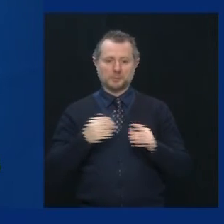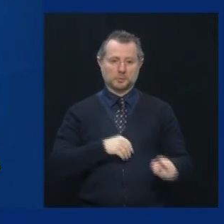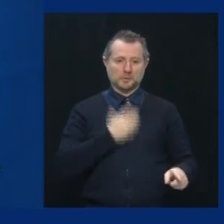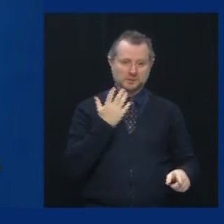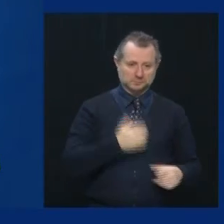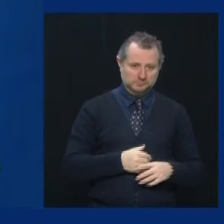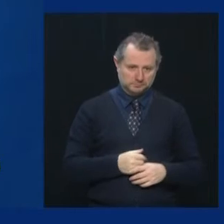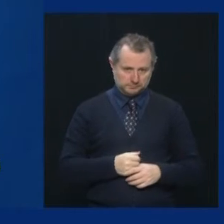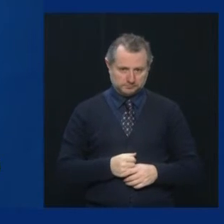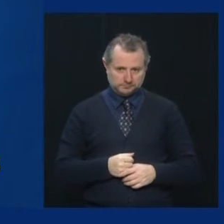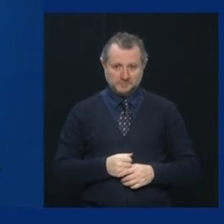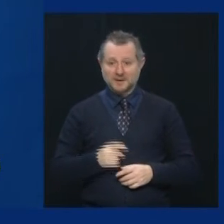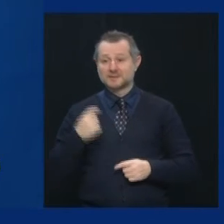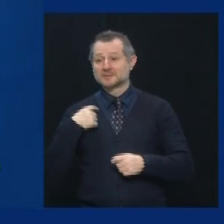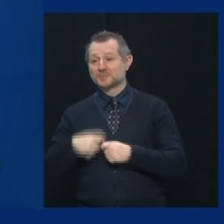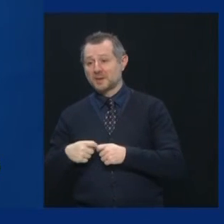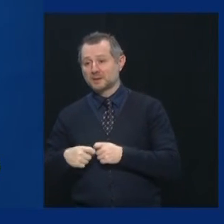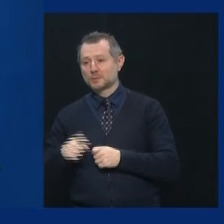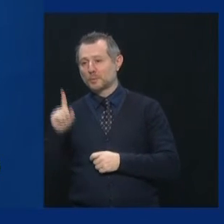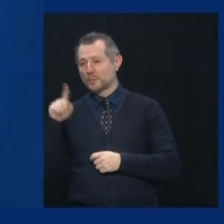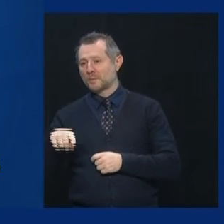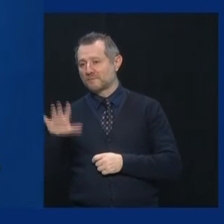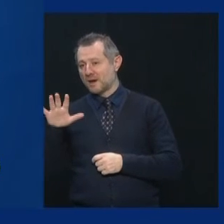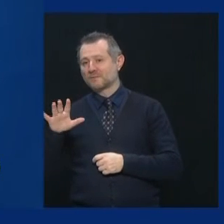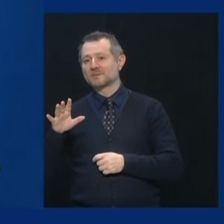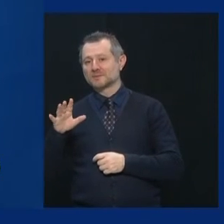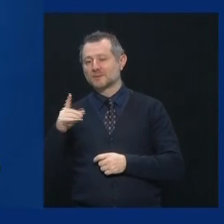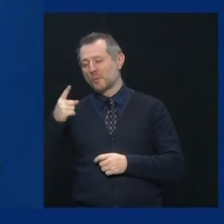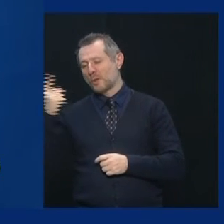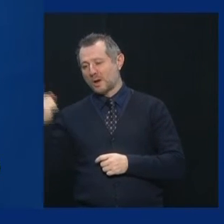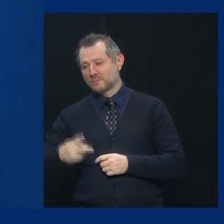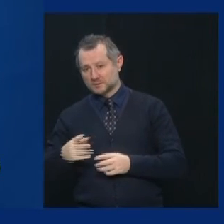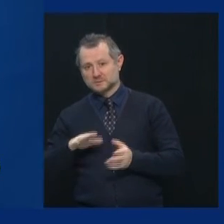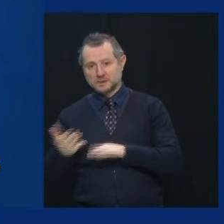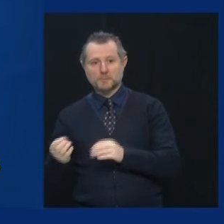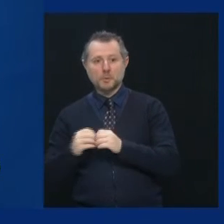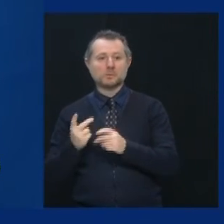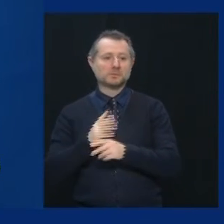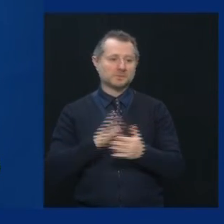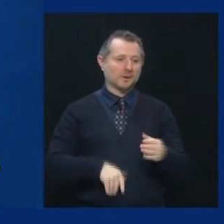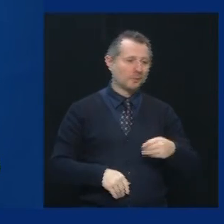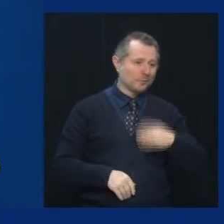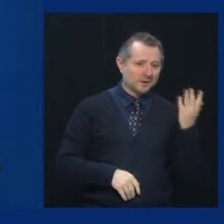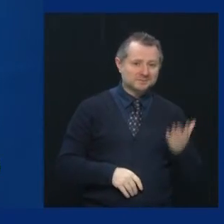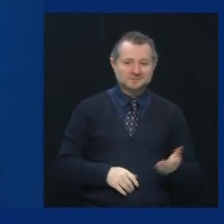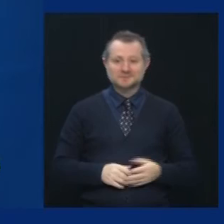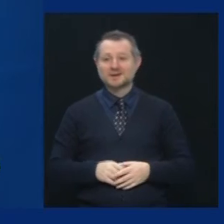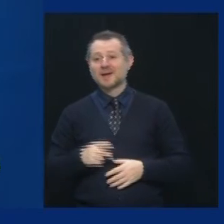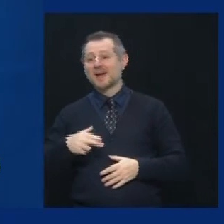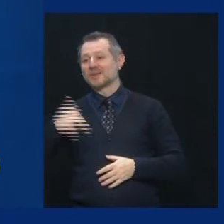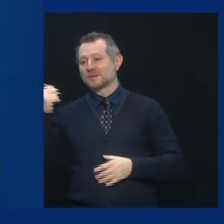ME, BLACKS DIED AT TWICE THE RATE OF WHITES.